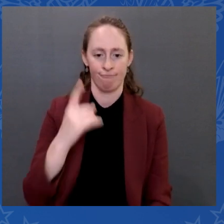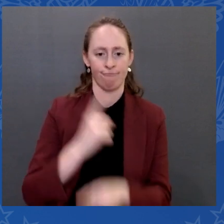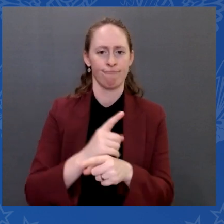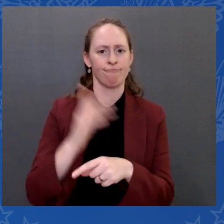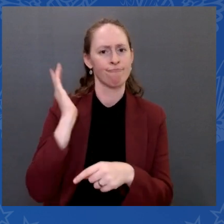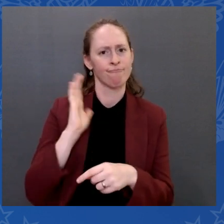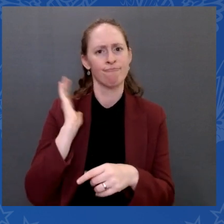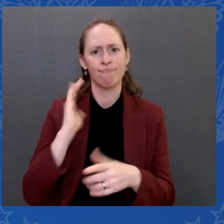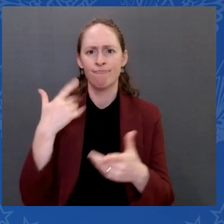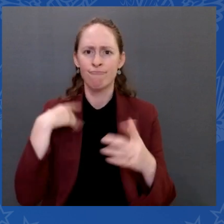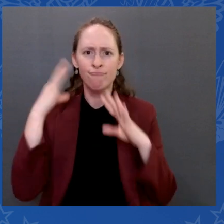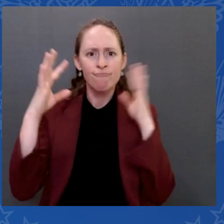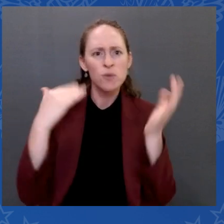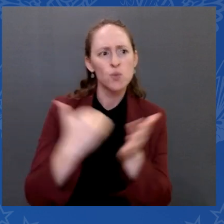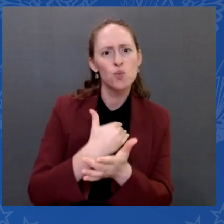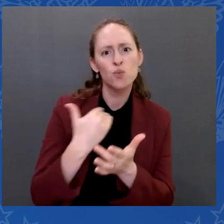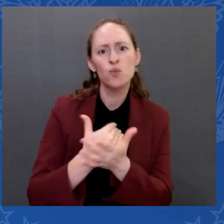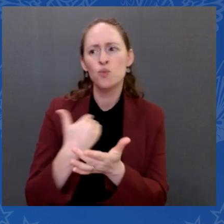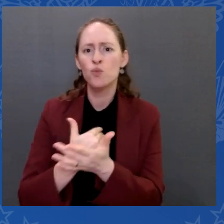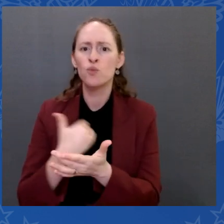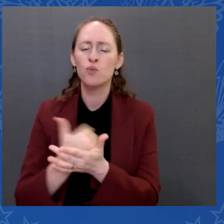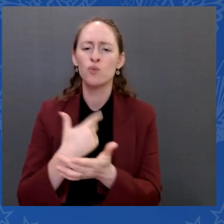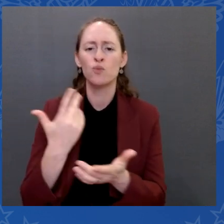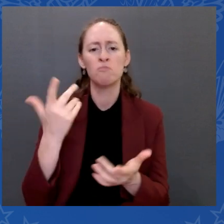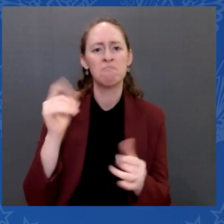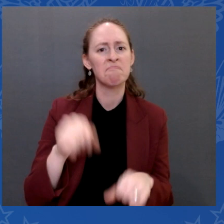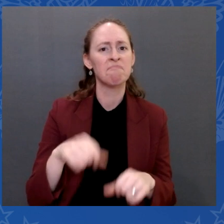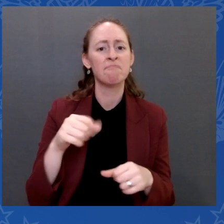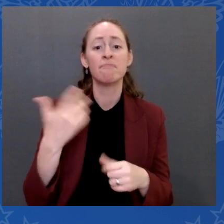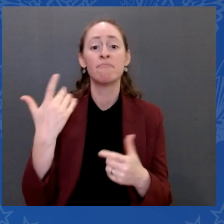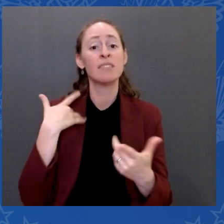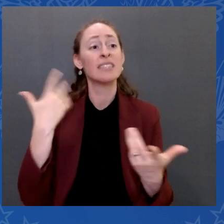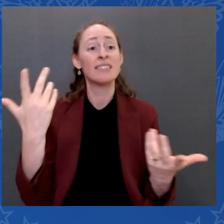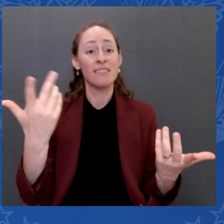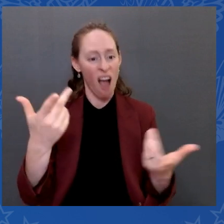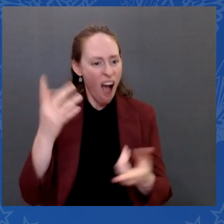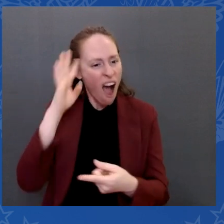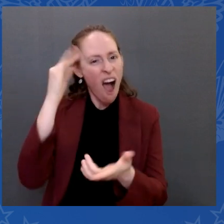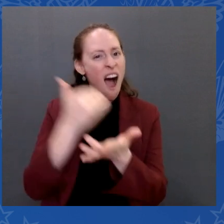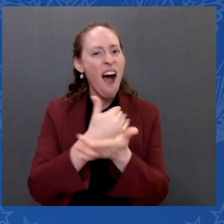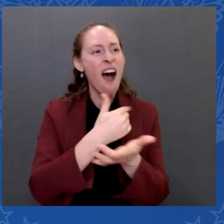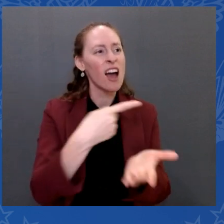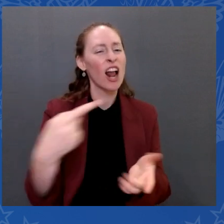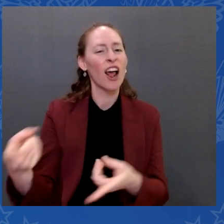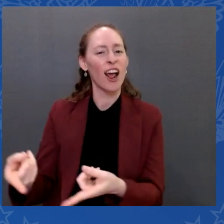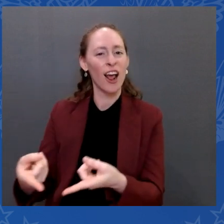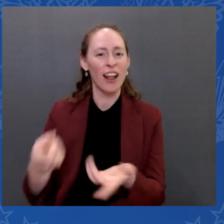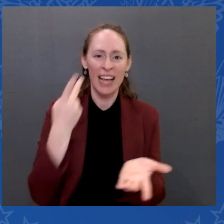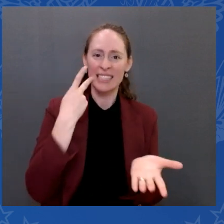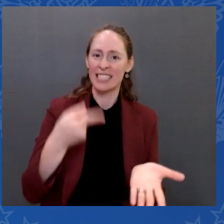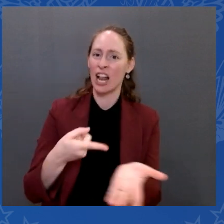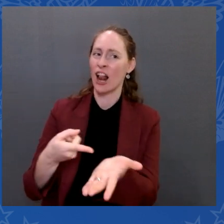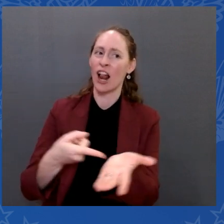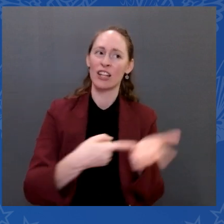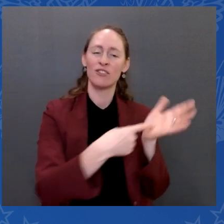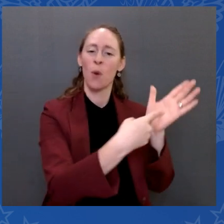with the rest of the world, not -- not -- not sort of just foc- -- it as a economic weapon.